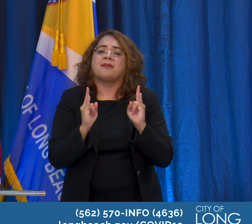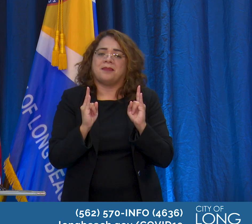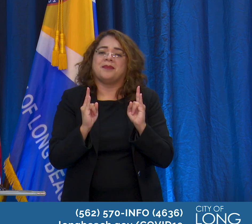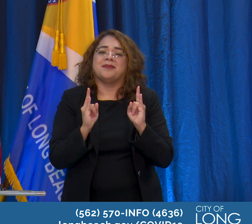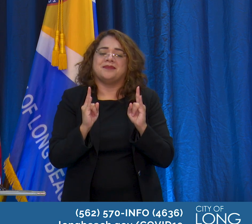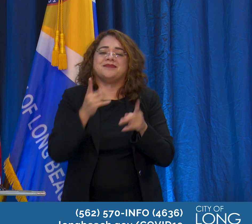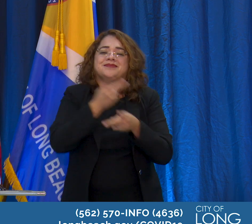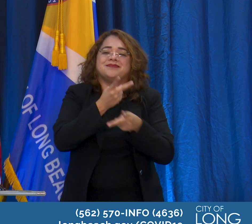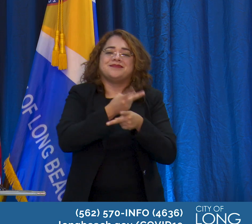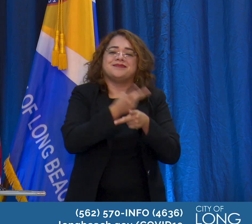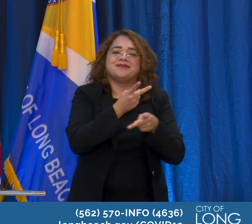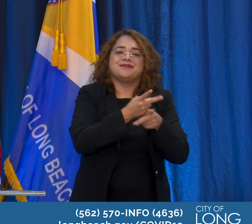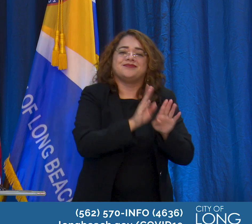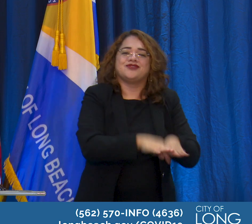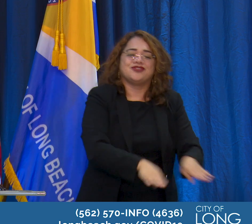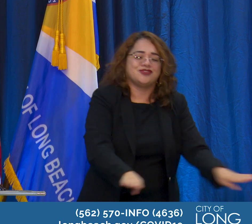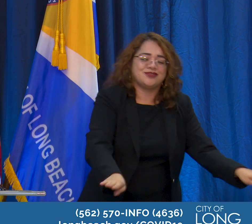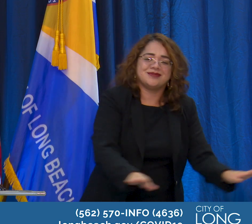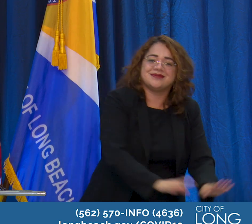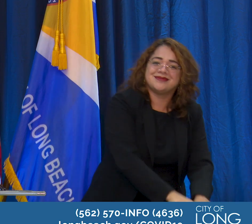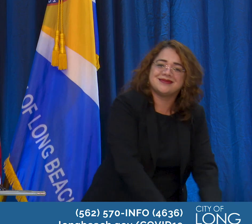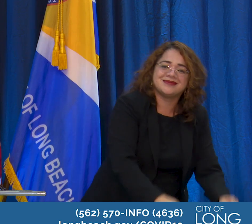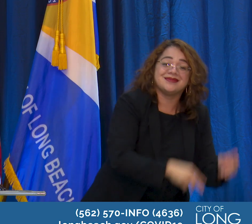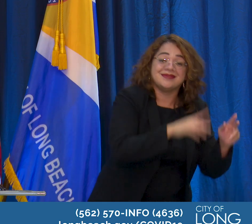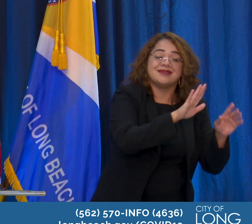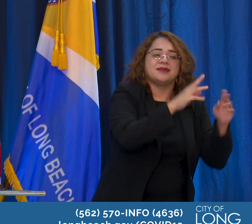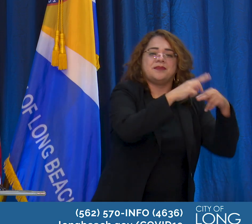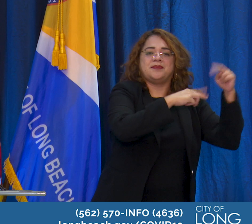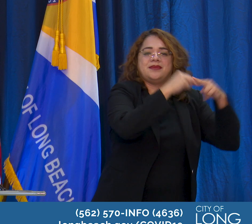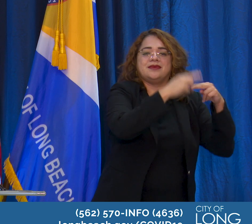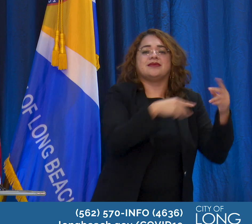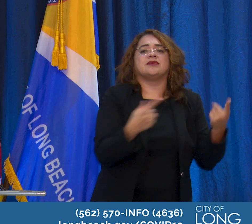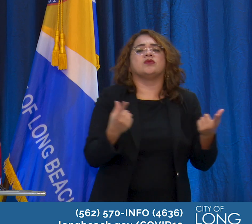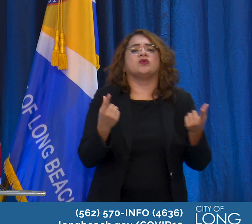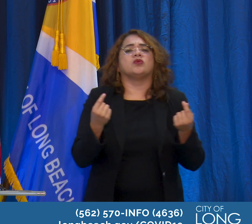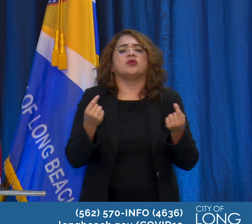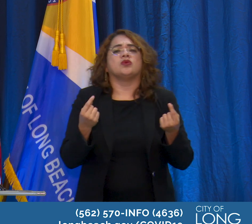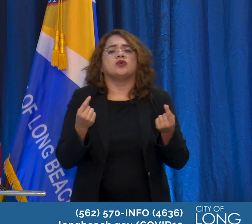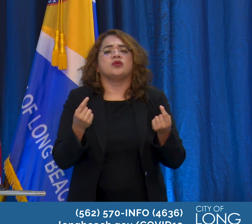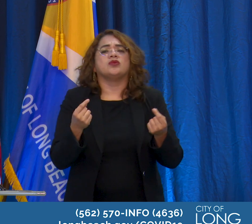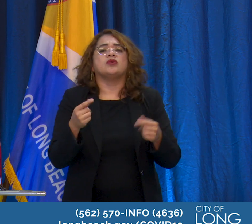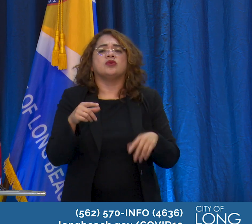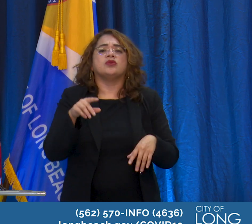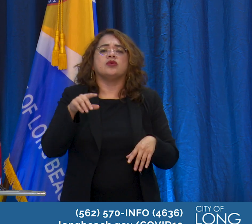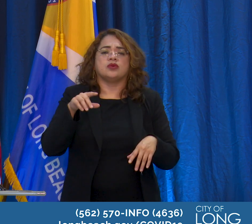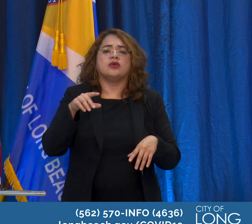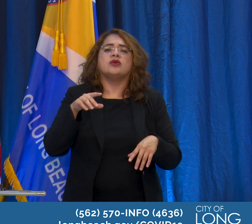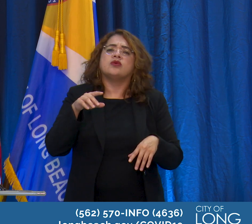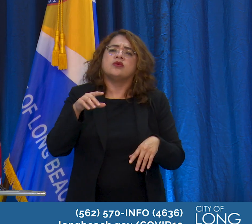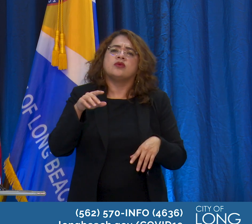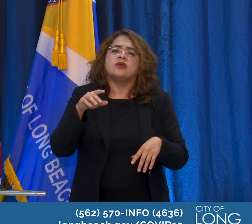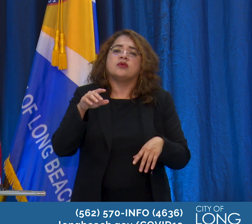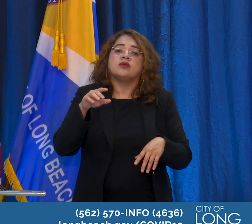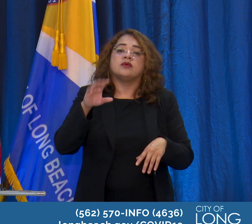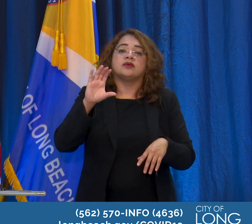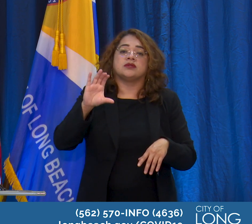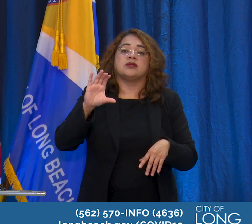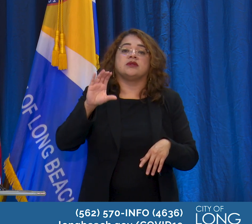The city of Long Beach is adopting CDPH guidelines around the use of cohorts for day camps and childcare facilities.